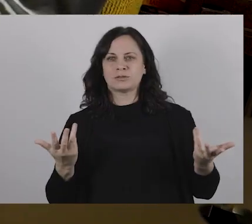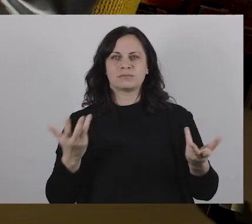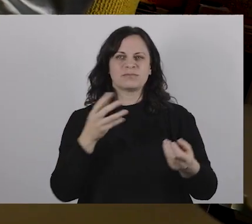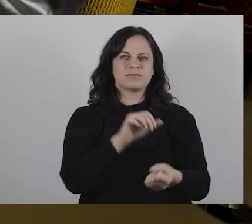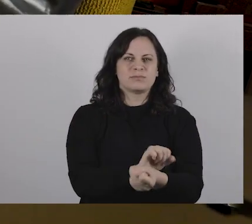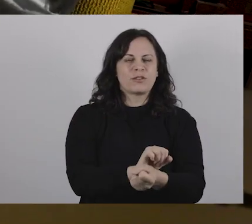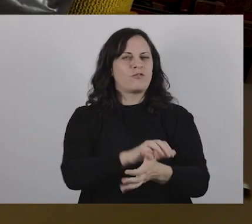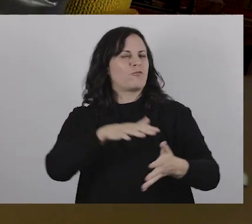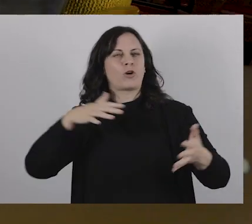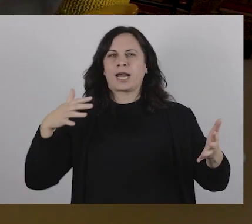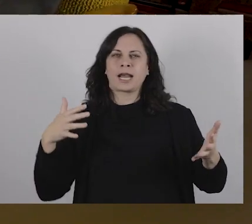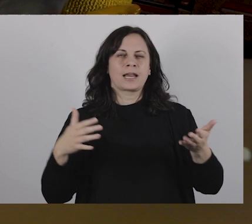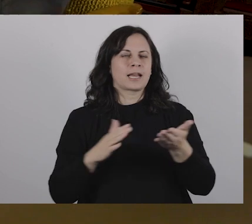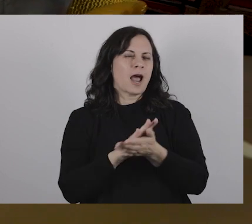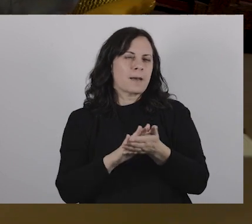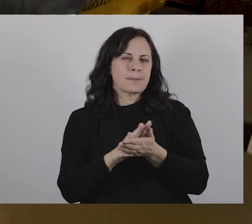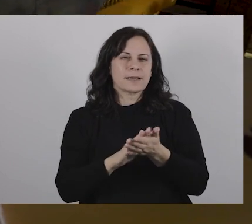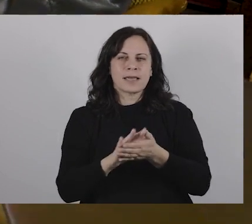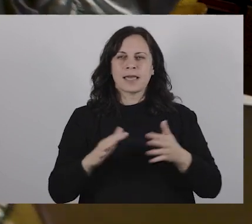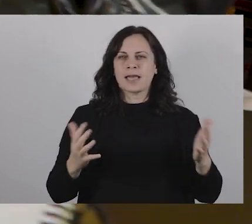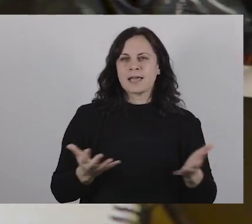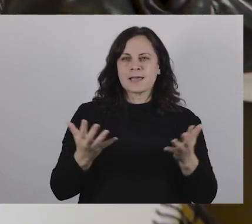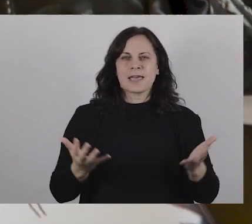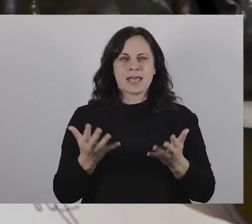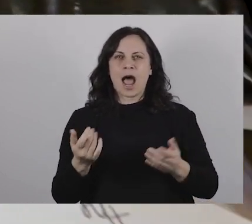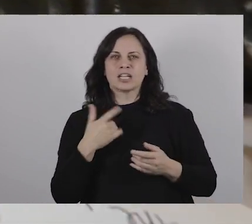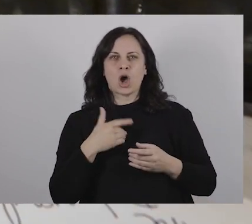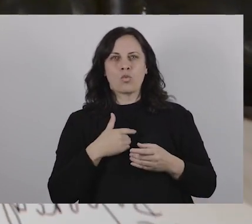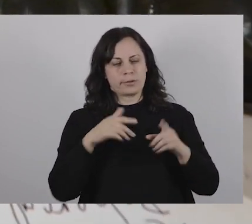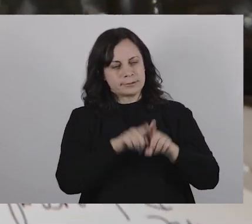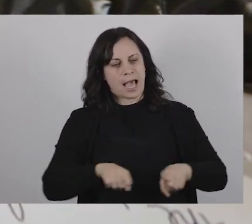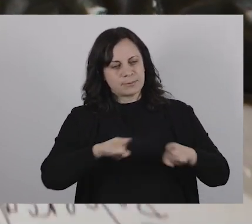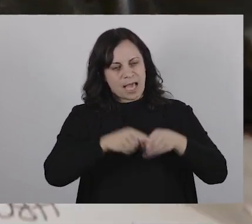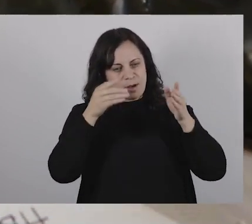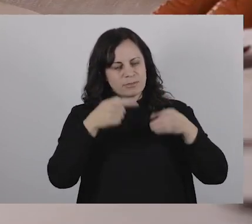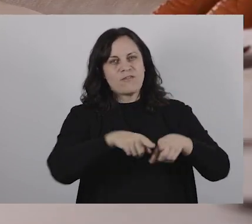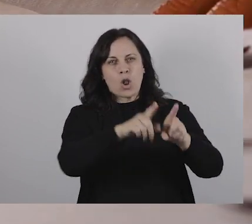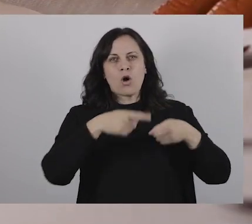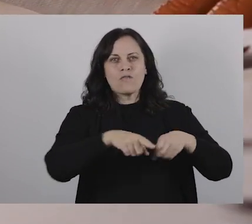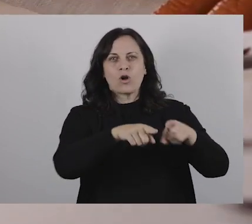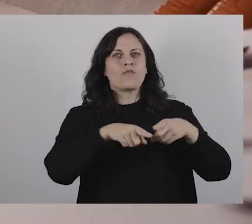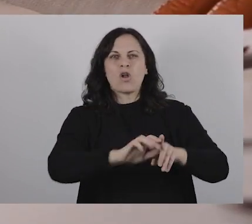that, like, 'You have to be in this box.' It's a world...